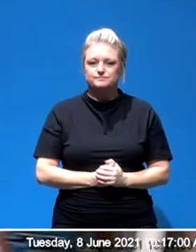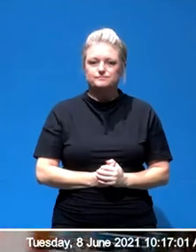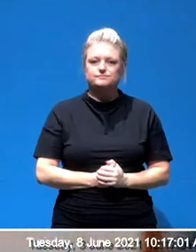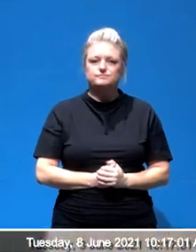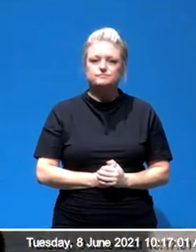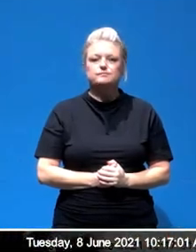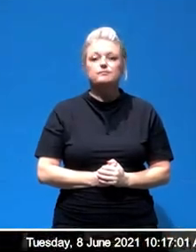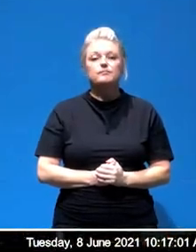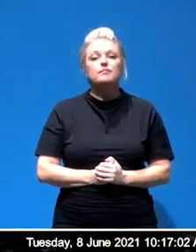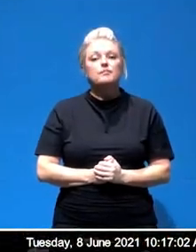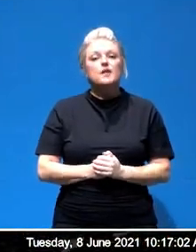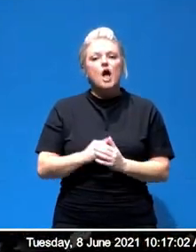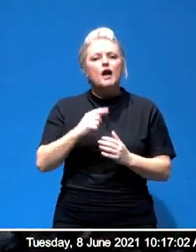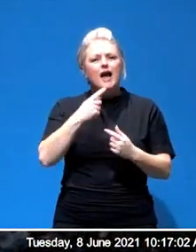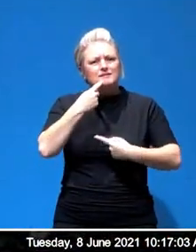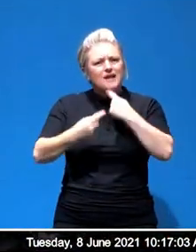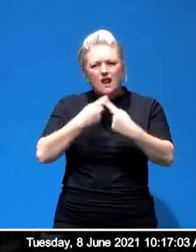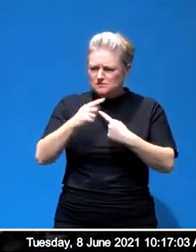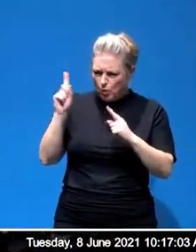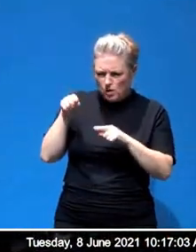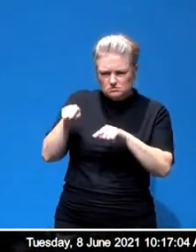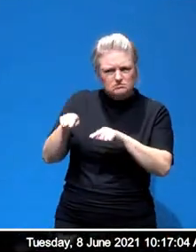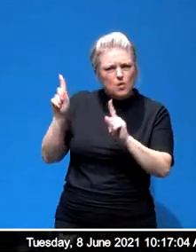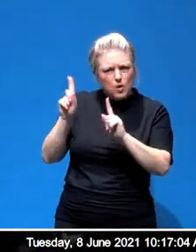Talk to mummy what this is. Cop.